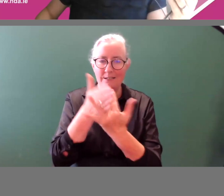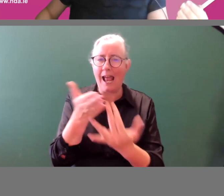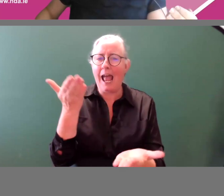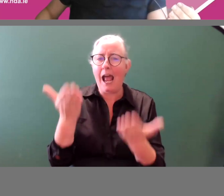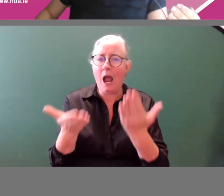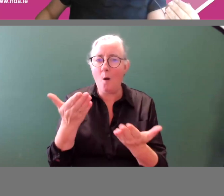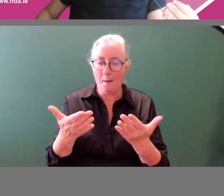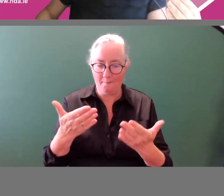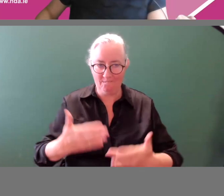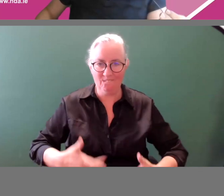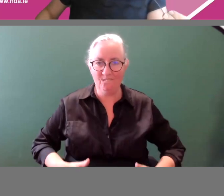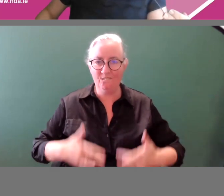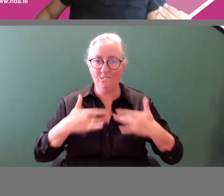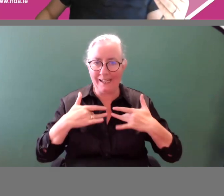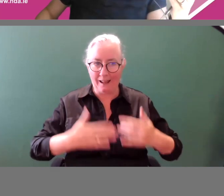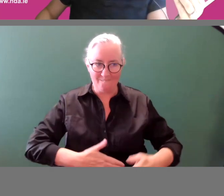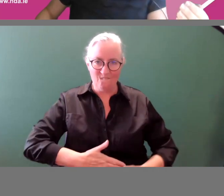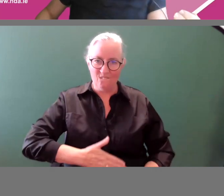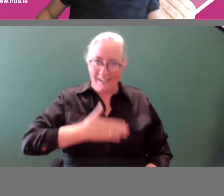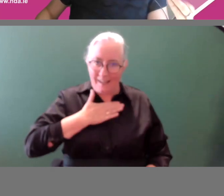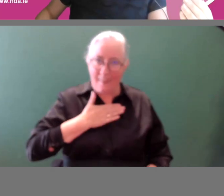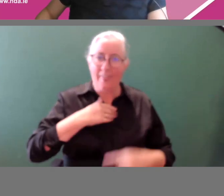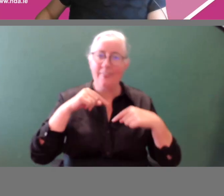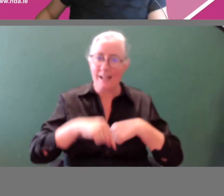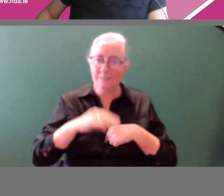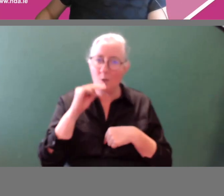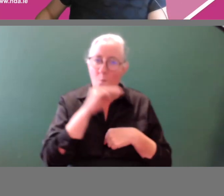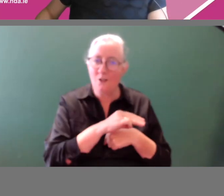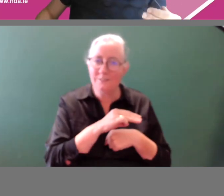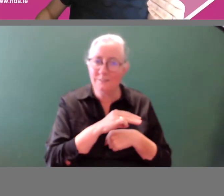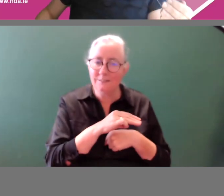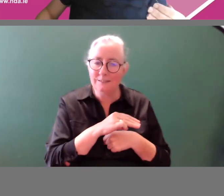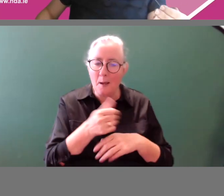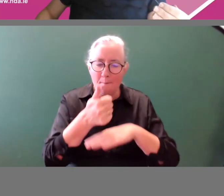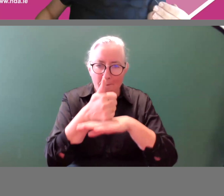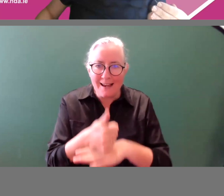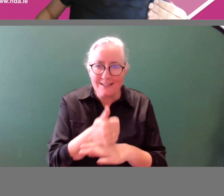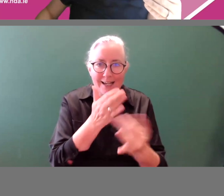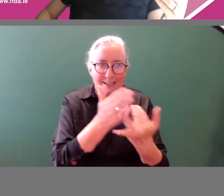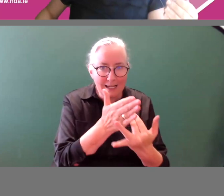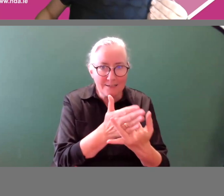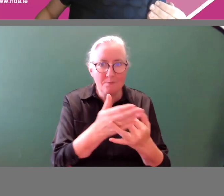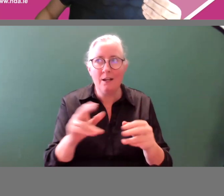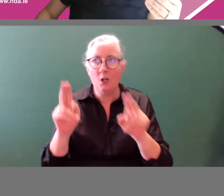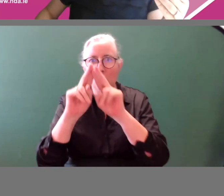feel? That's a critical difference between basic accessibility and Universal Design. The quote was